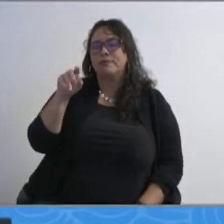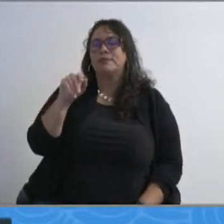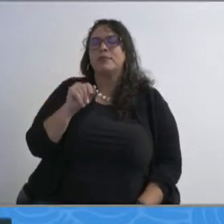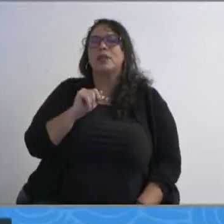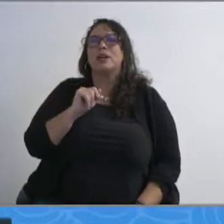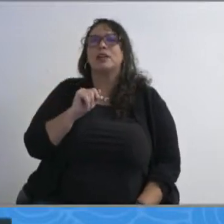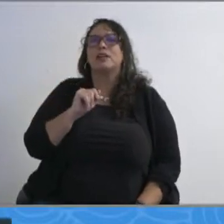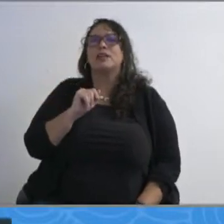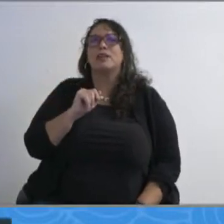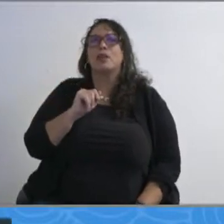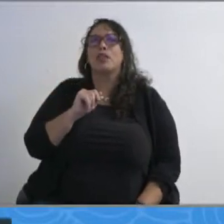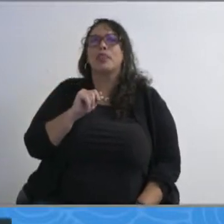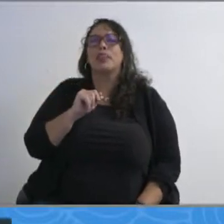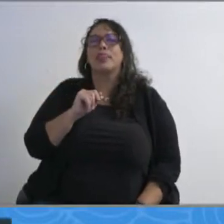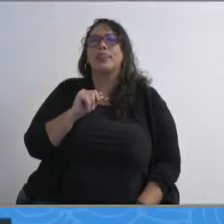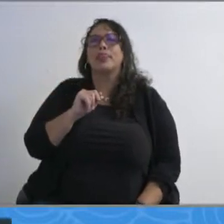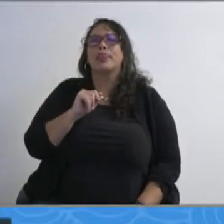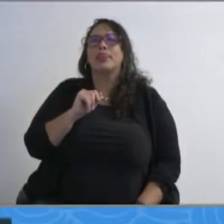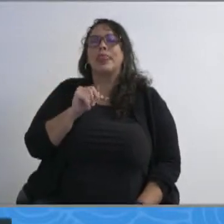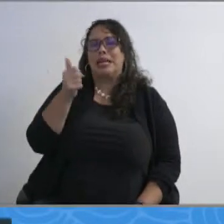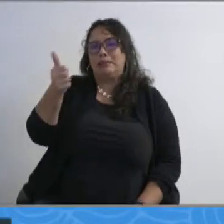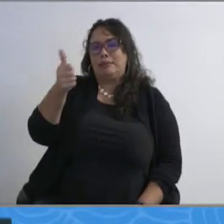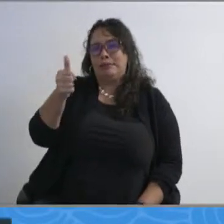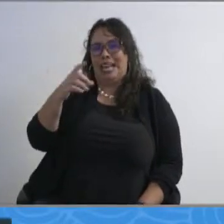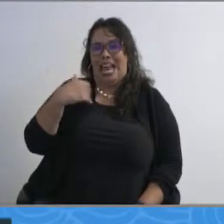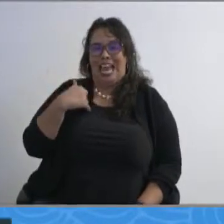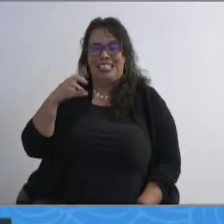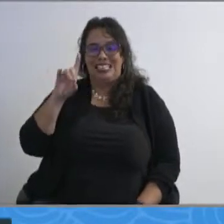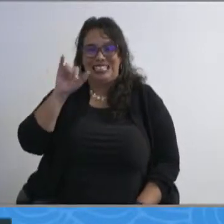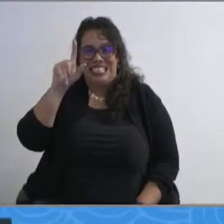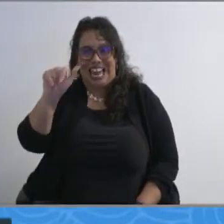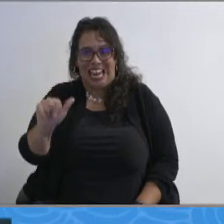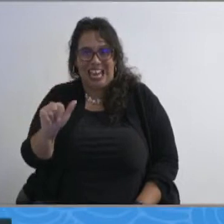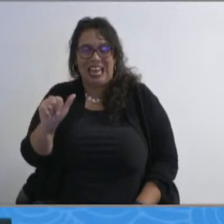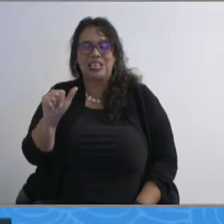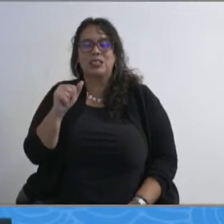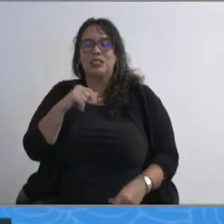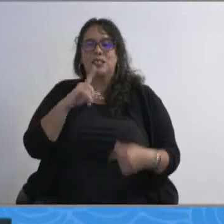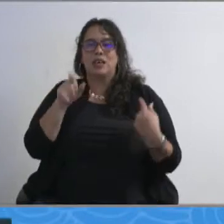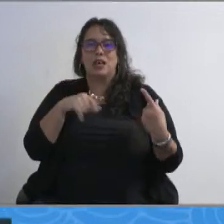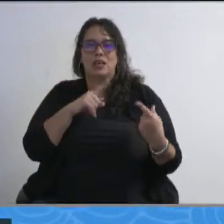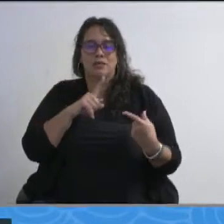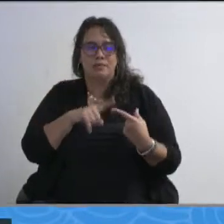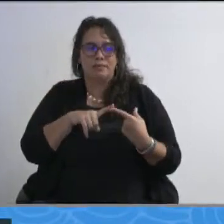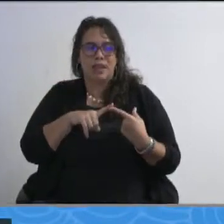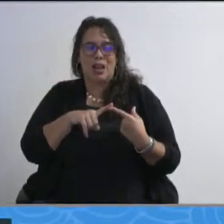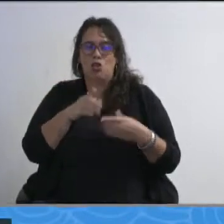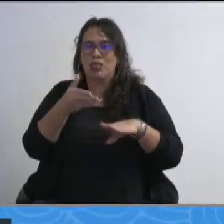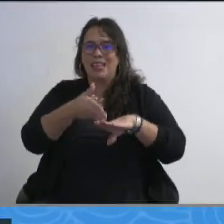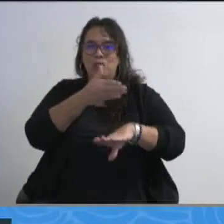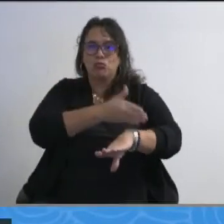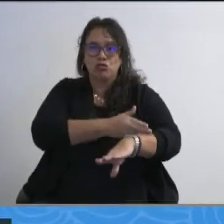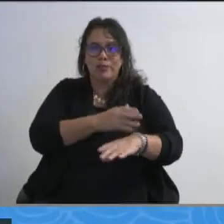He has data that surrounds some of the improvements that have been made.